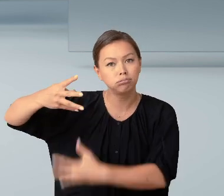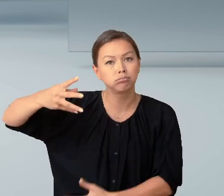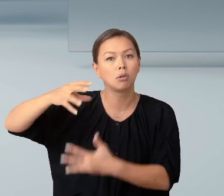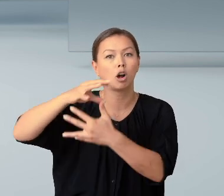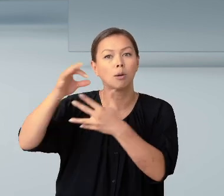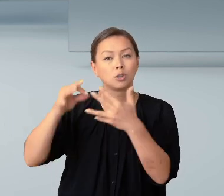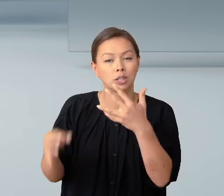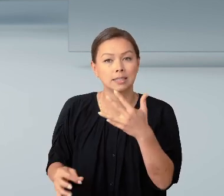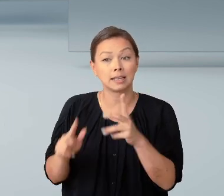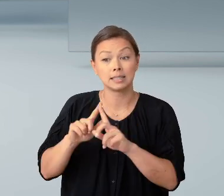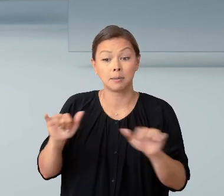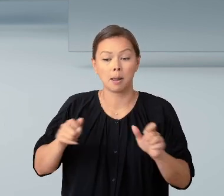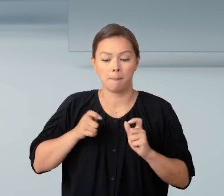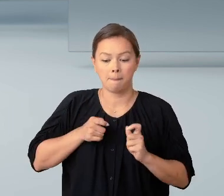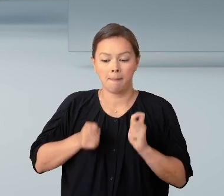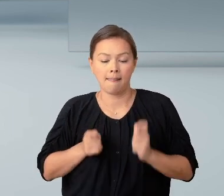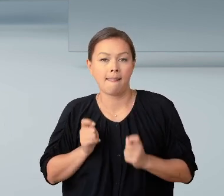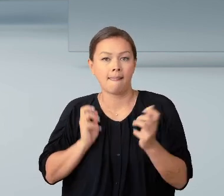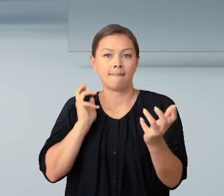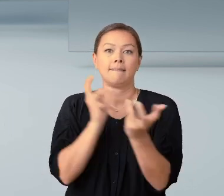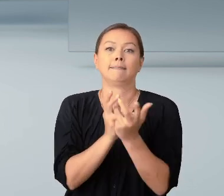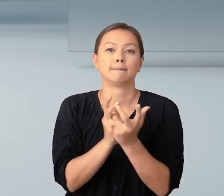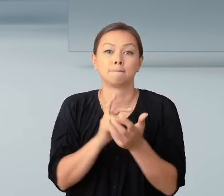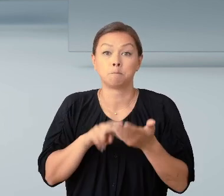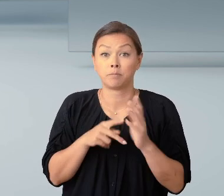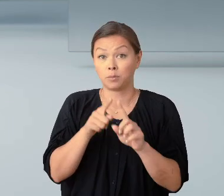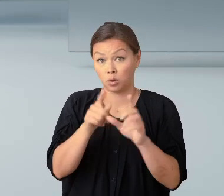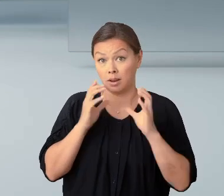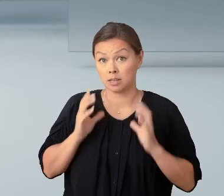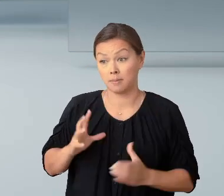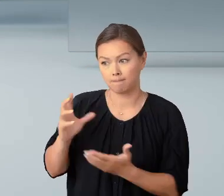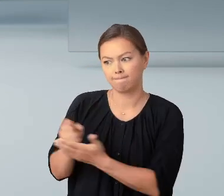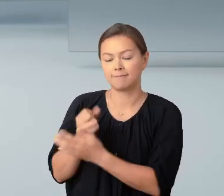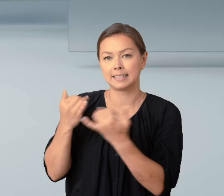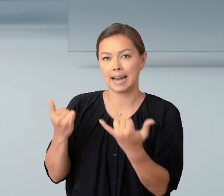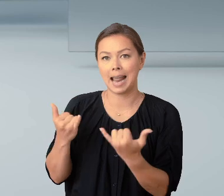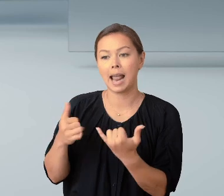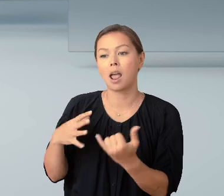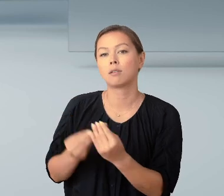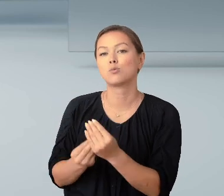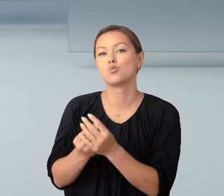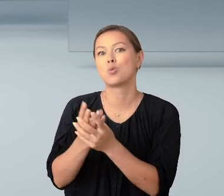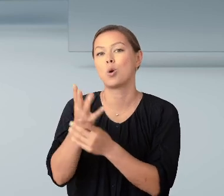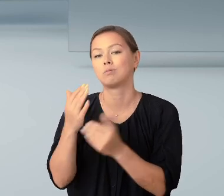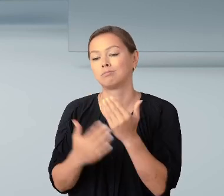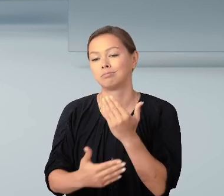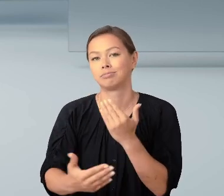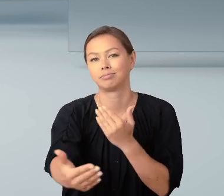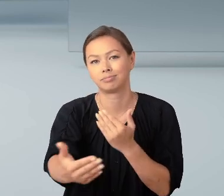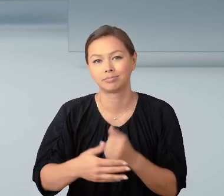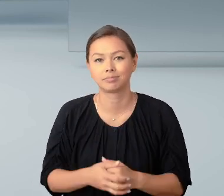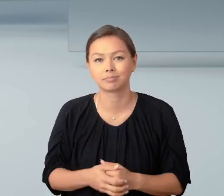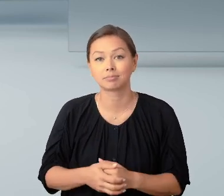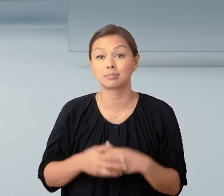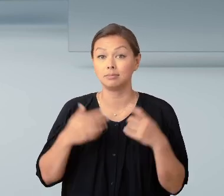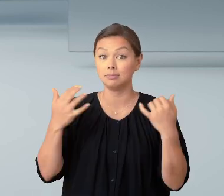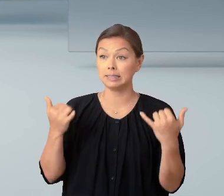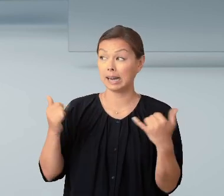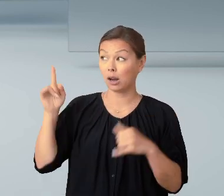what they need today and adapt as they grow. Business Central now also brings the power of AI to small and medium-sized